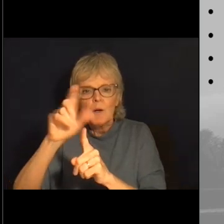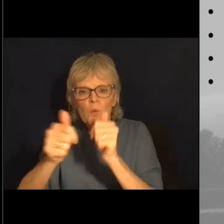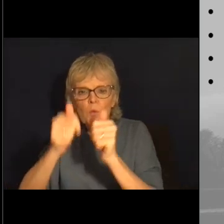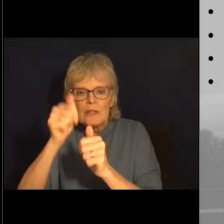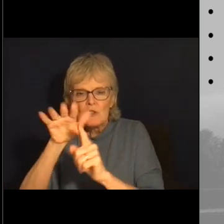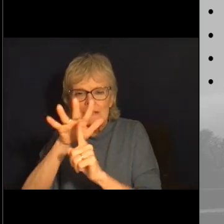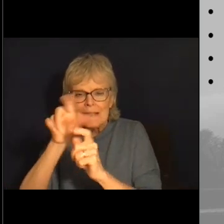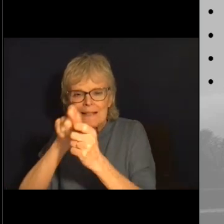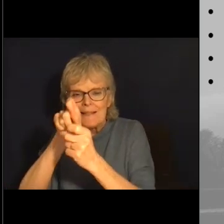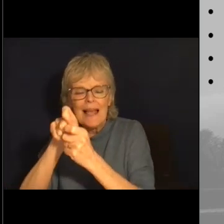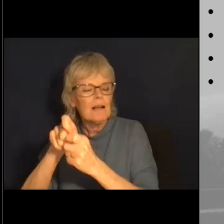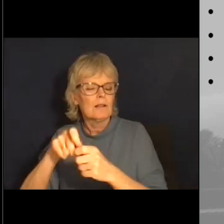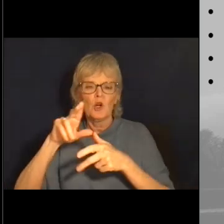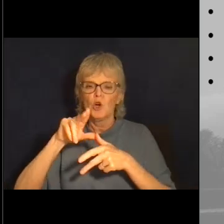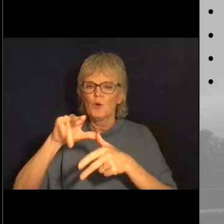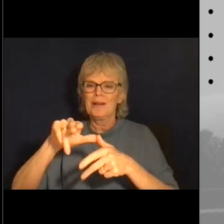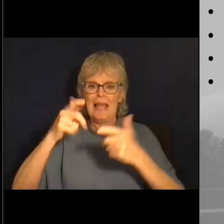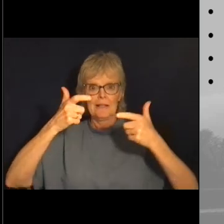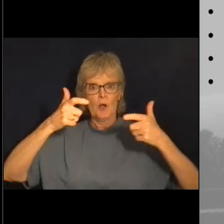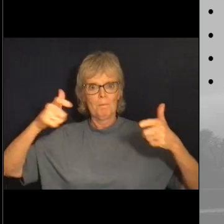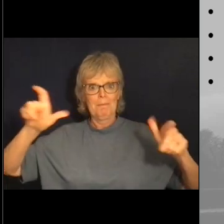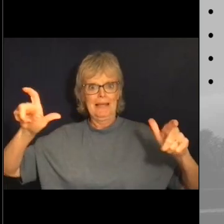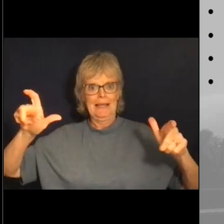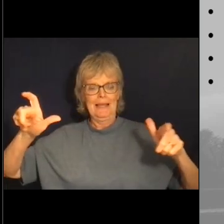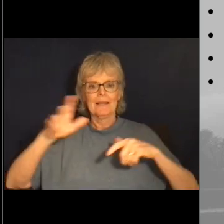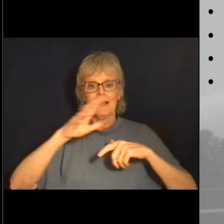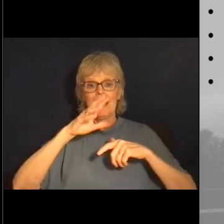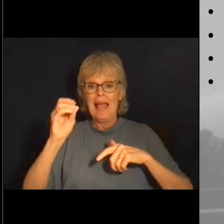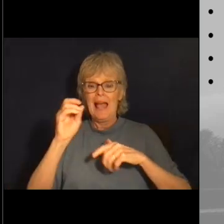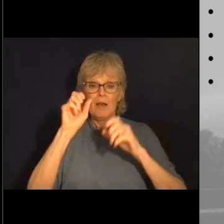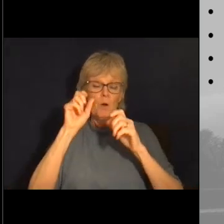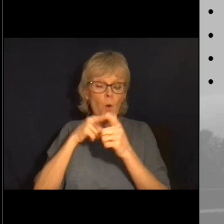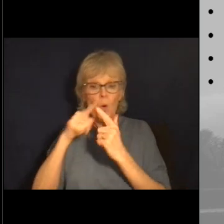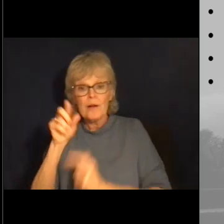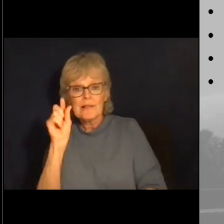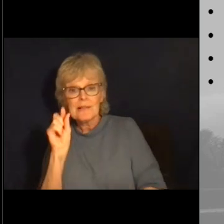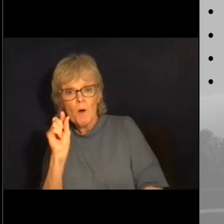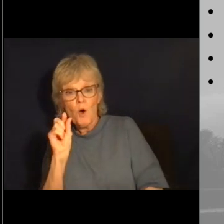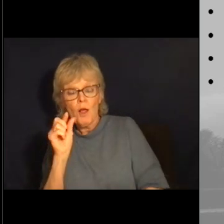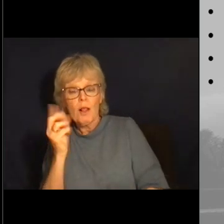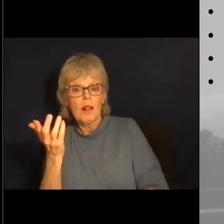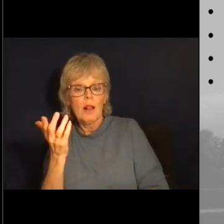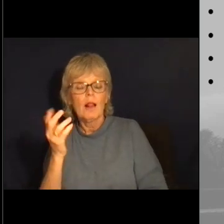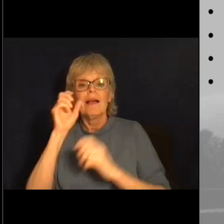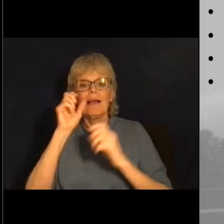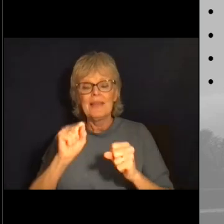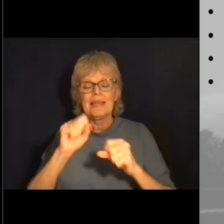and hurricanes are massive. They can also be really tiny. So they can affect a pretty wide range of areas.